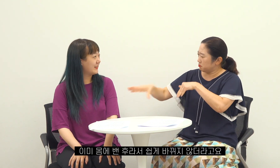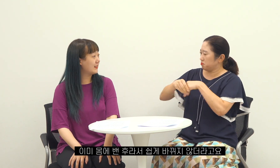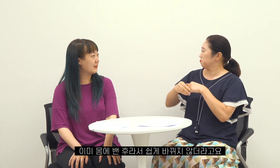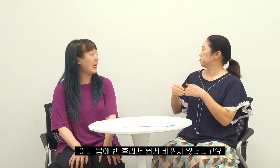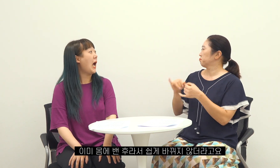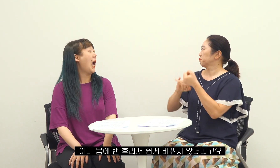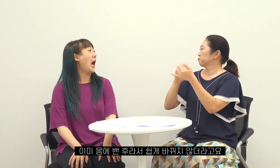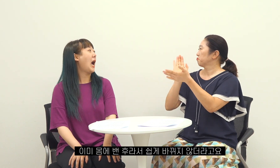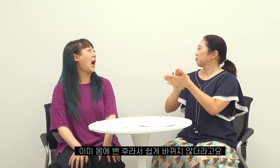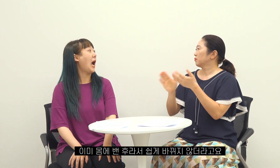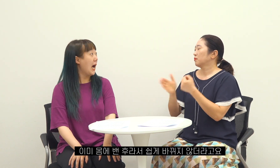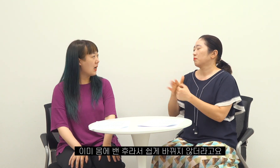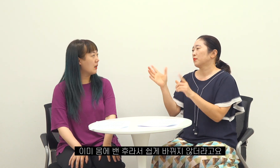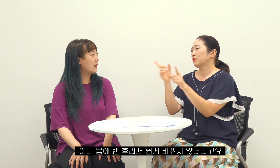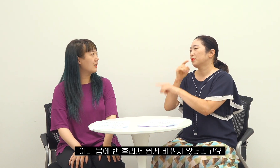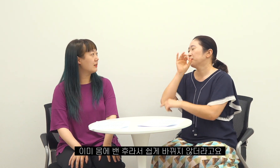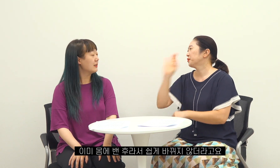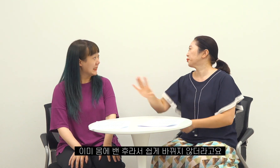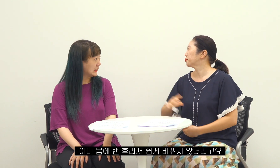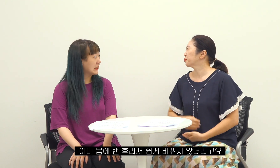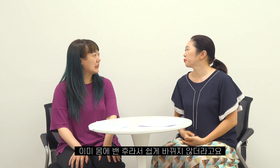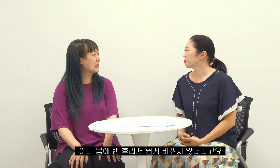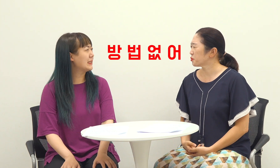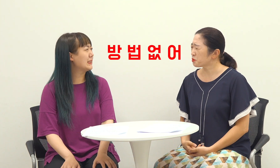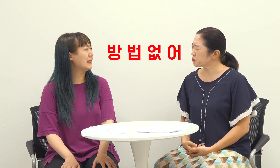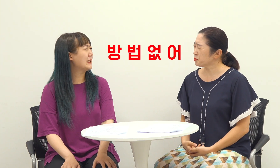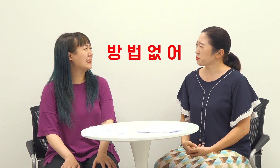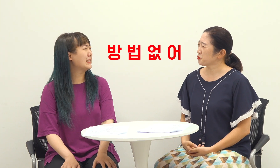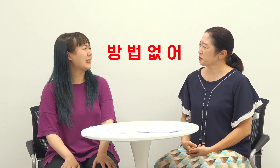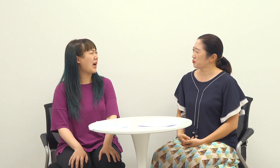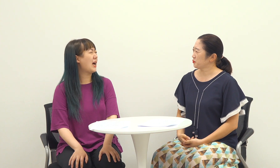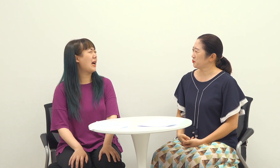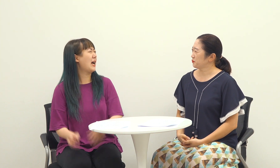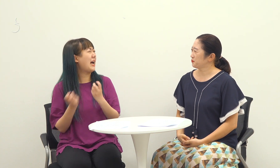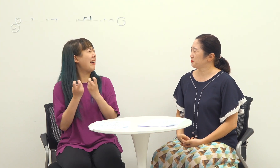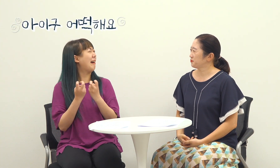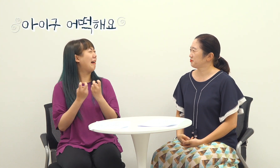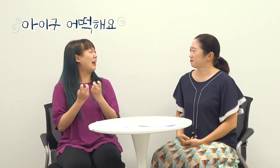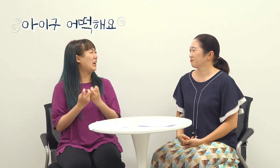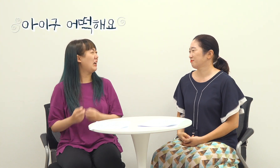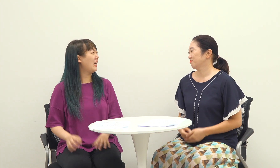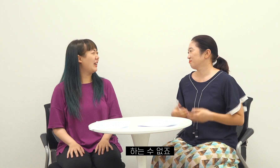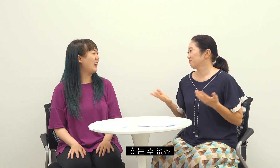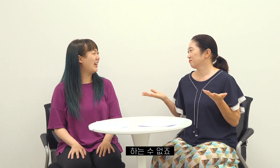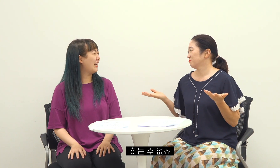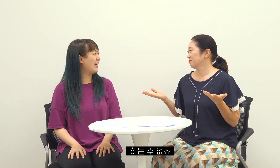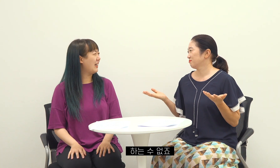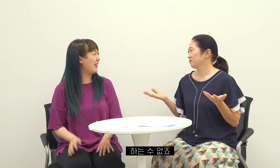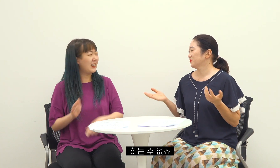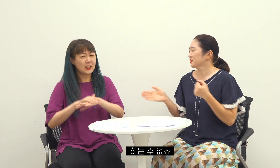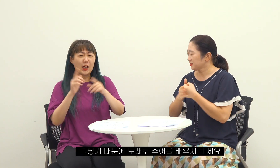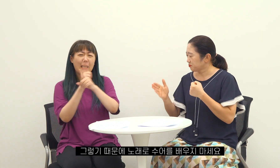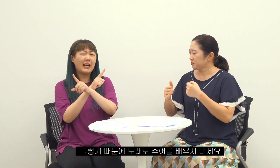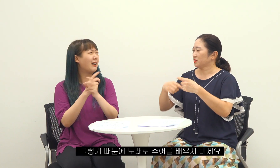but they didn't change easily because they were already in their bodies. Hey, what should I do? I can't do that.